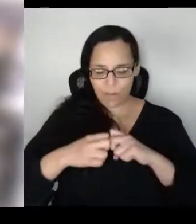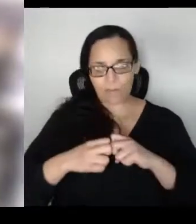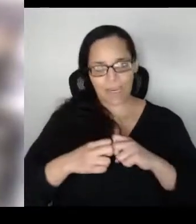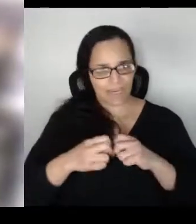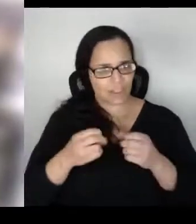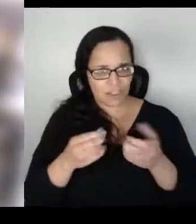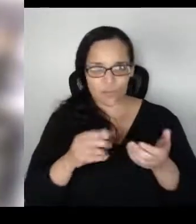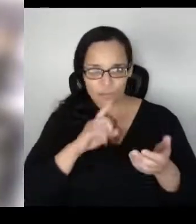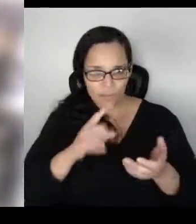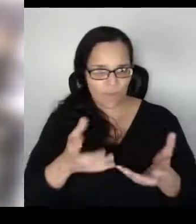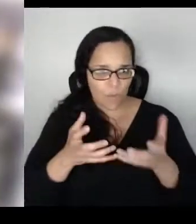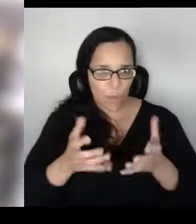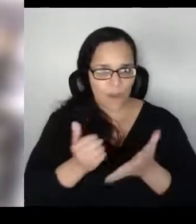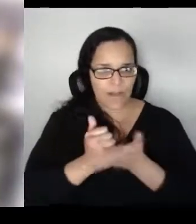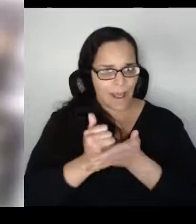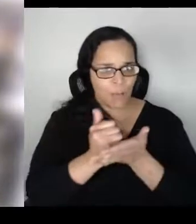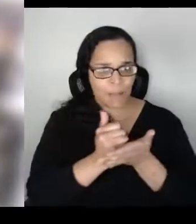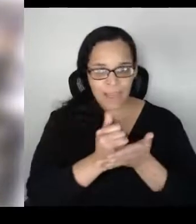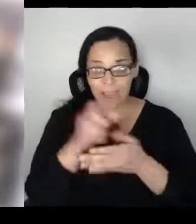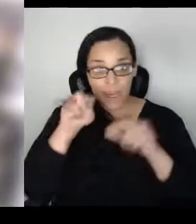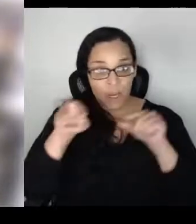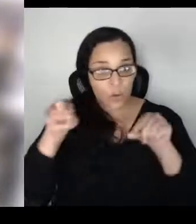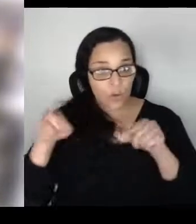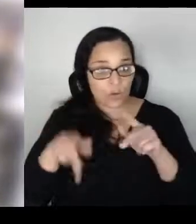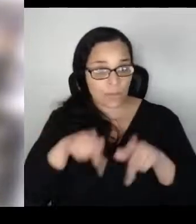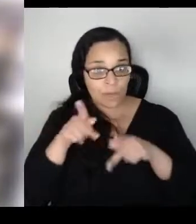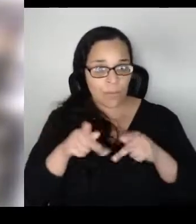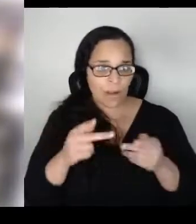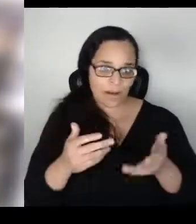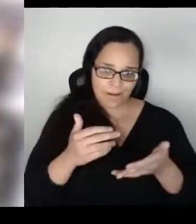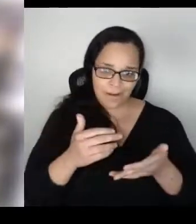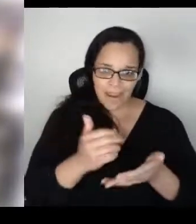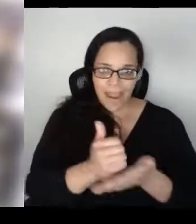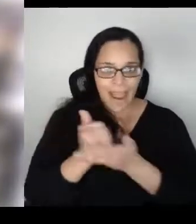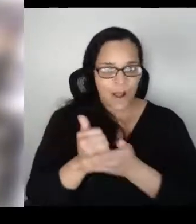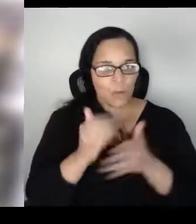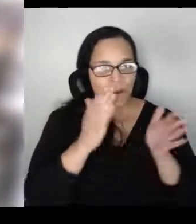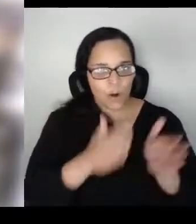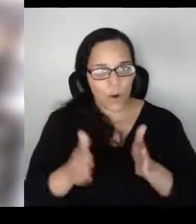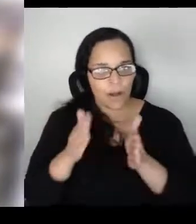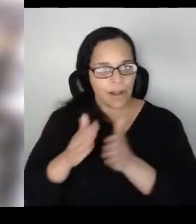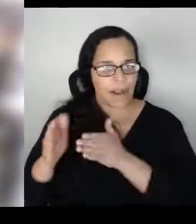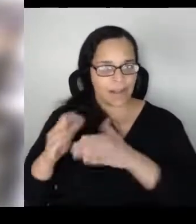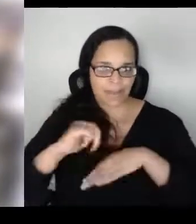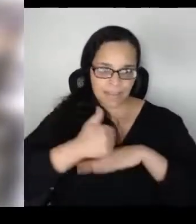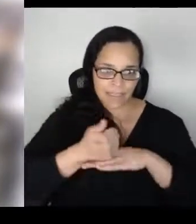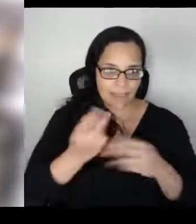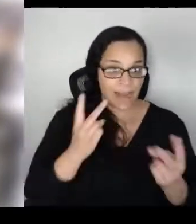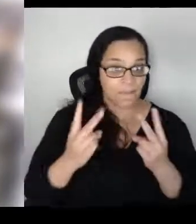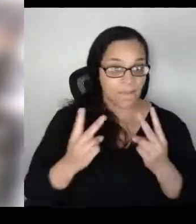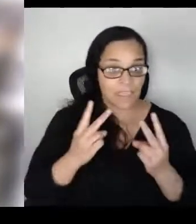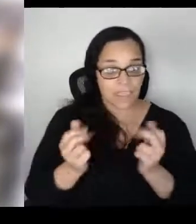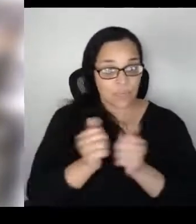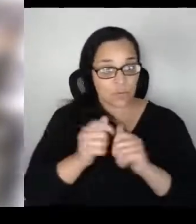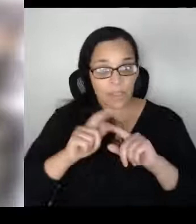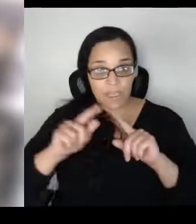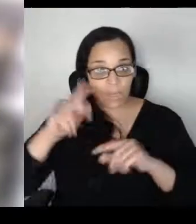who are helping organizing, who are helping us set up visits, with different politicians to talk about CPS,